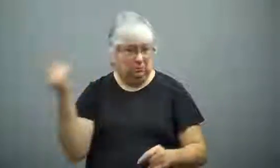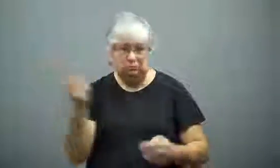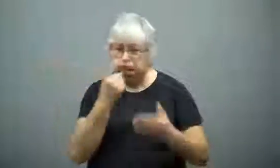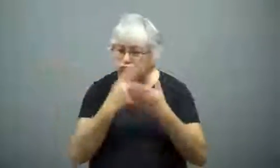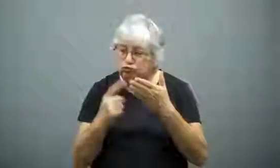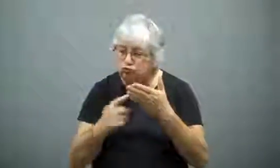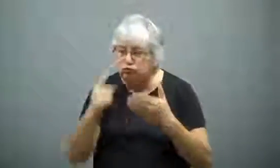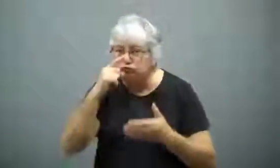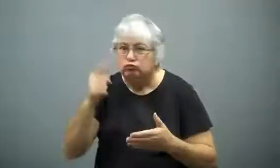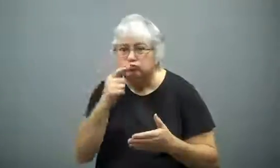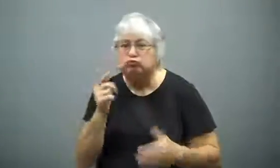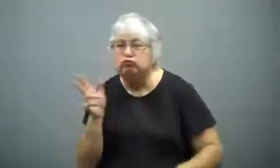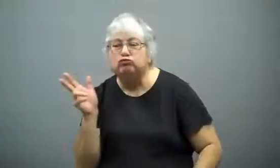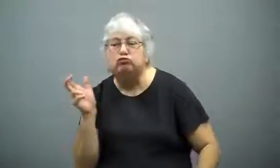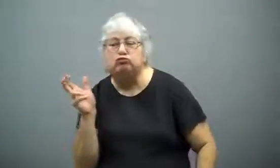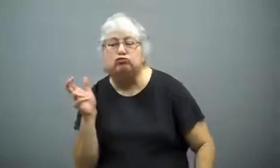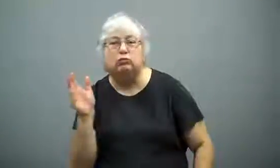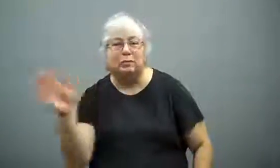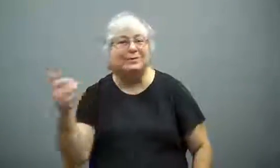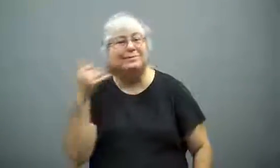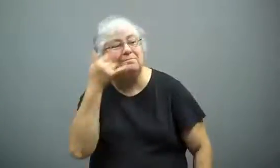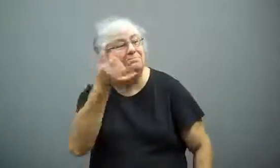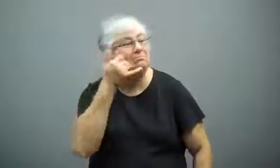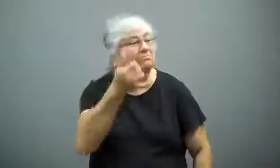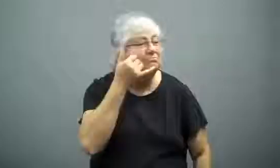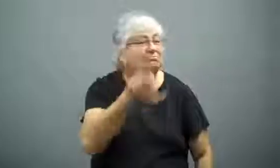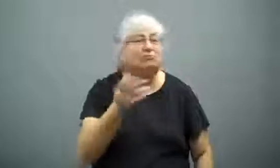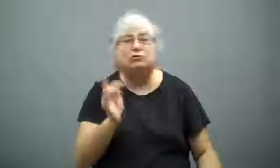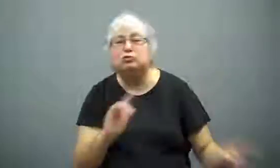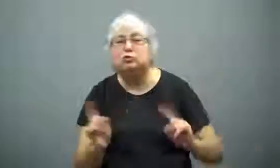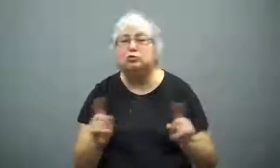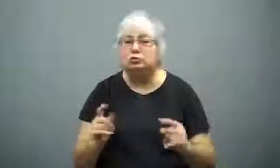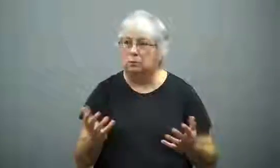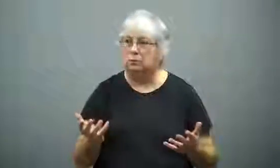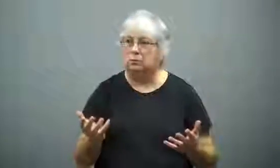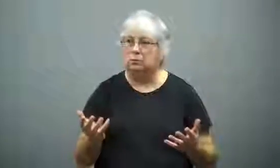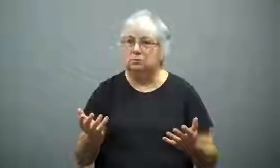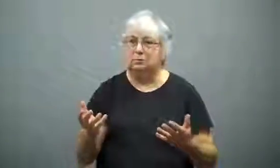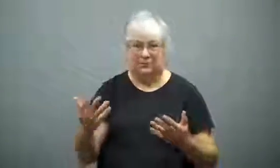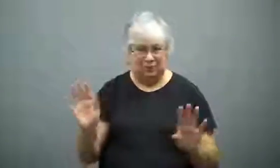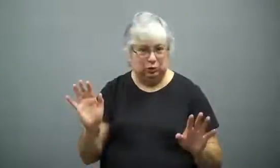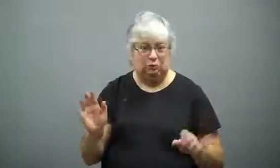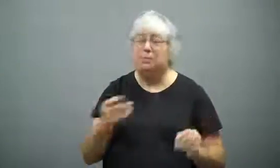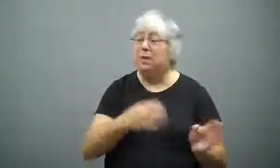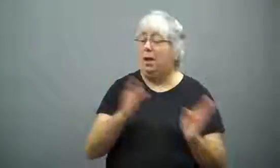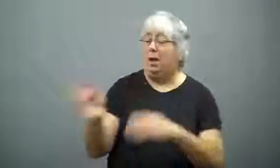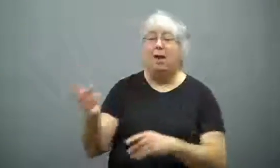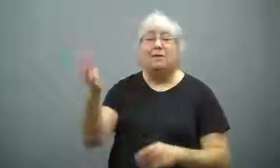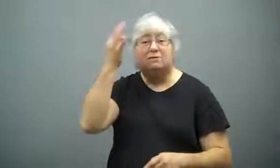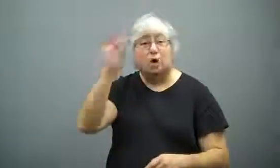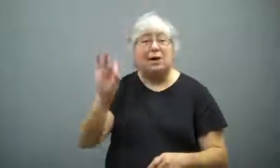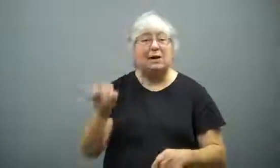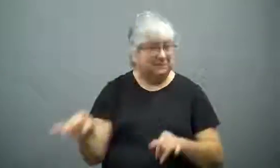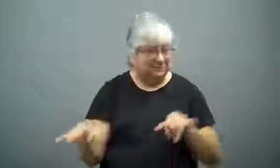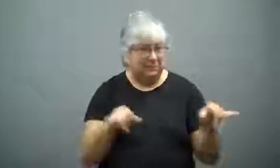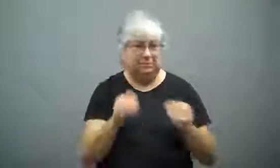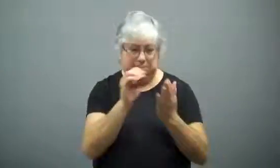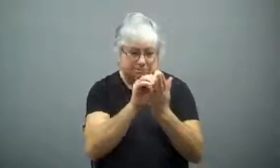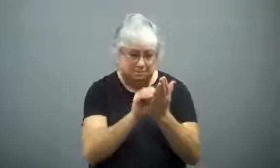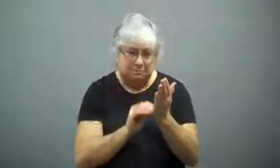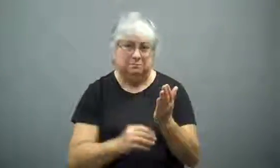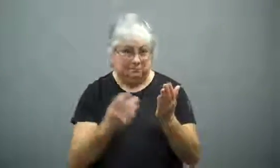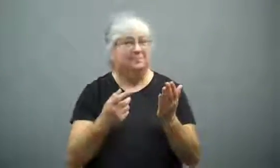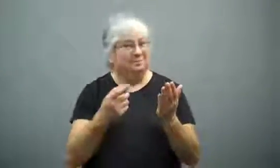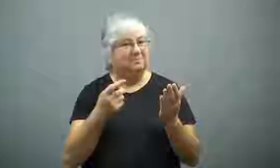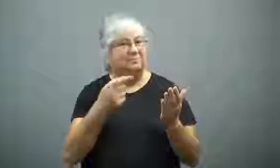It had been listening in on her conversations.